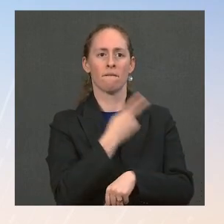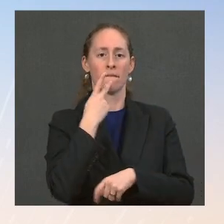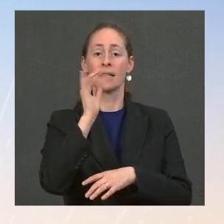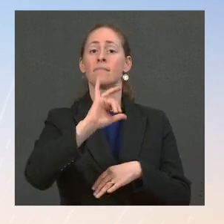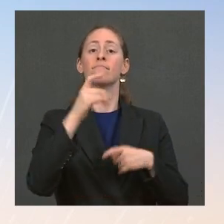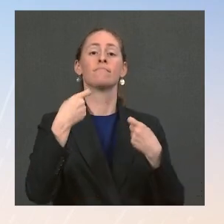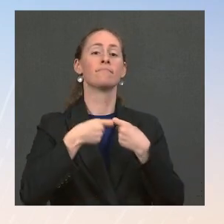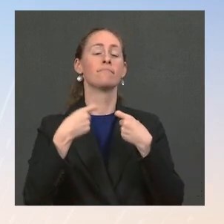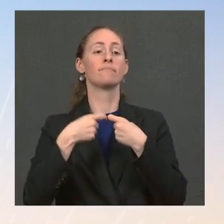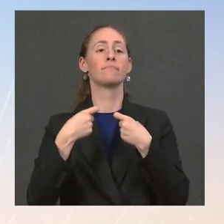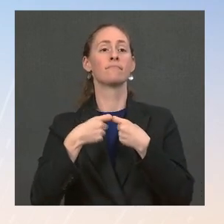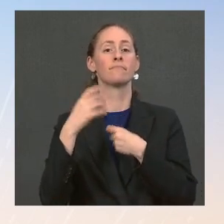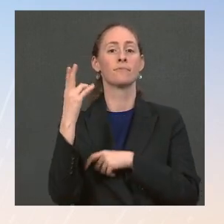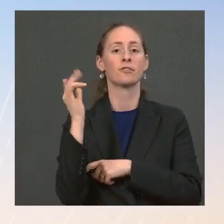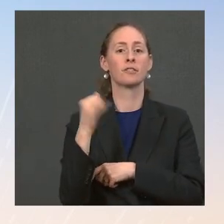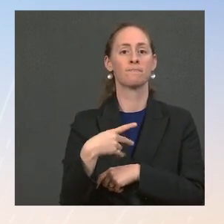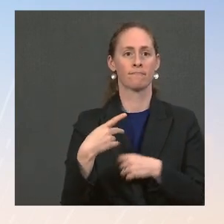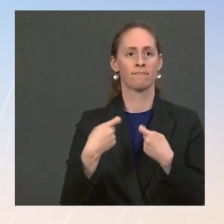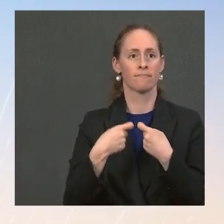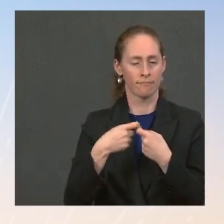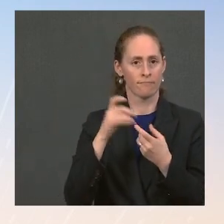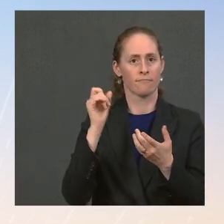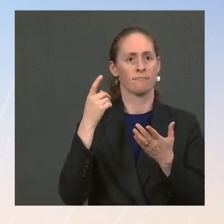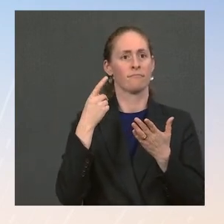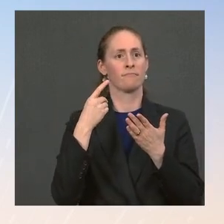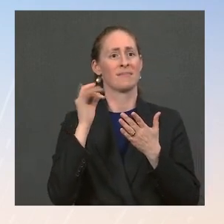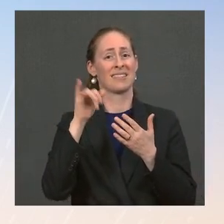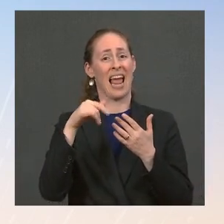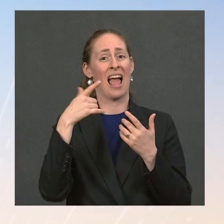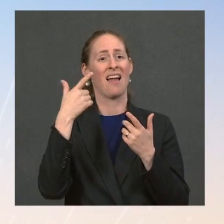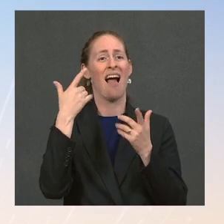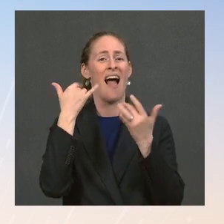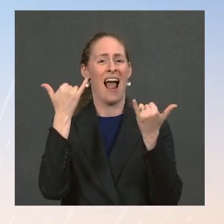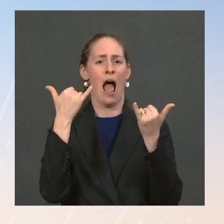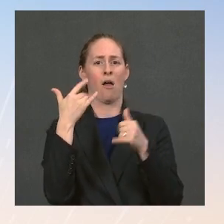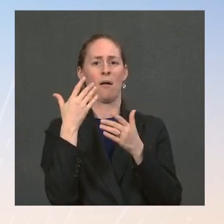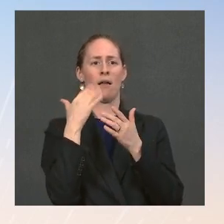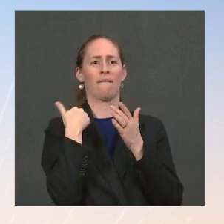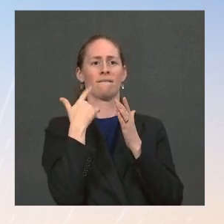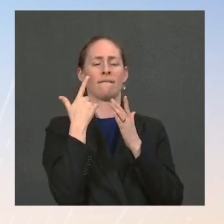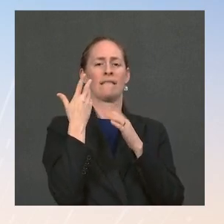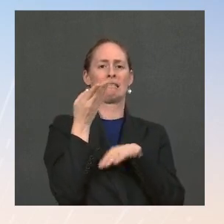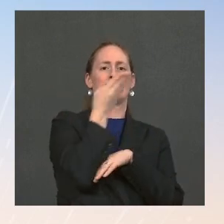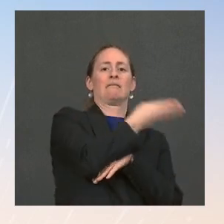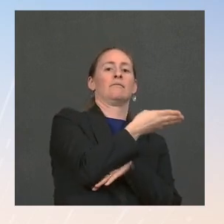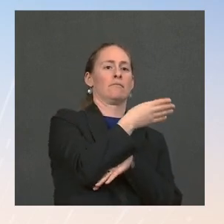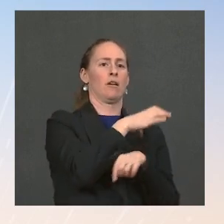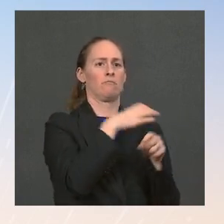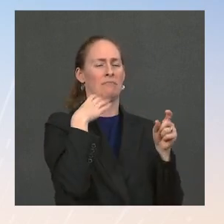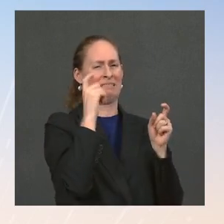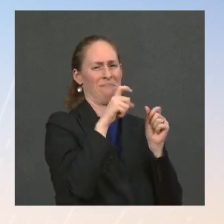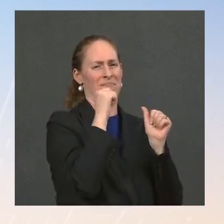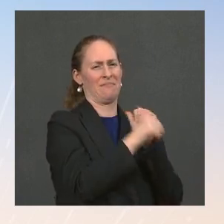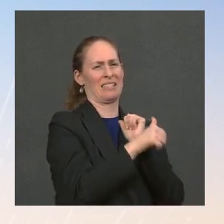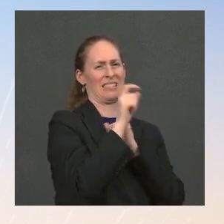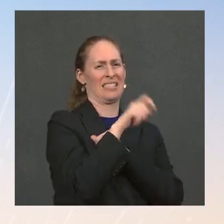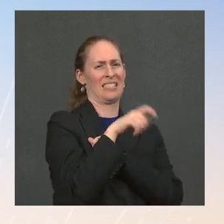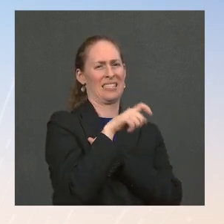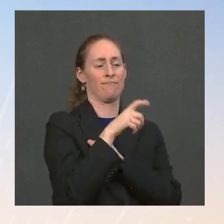That's something the President strongly supports. A semiconductor chip shortage is a huge issue, as you all know, in the auto industry and manufacturing here in the United States